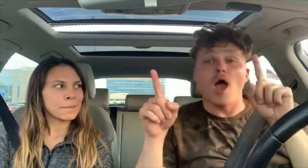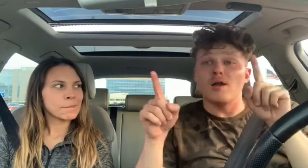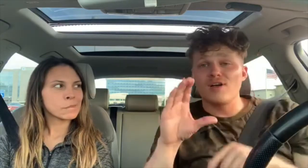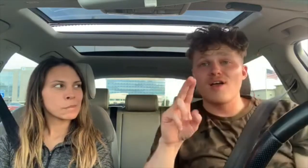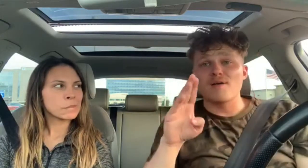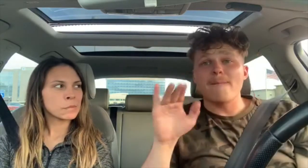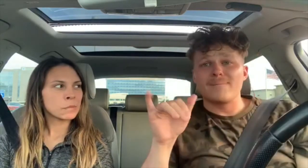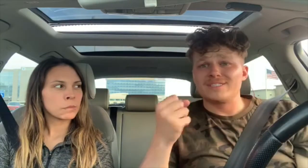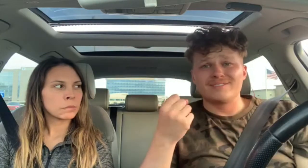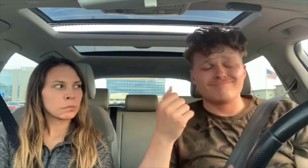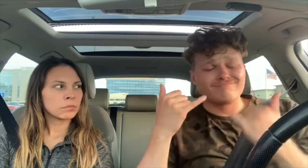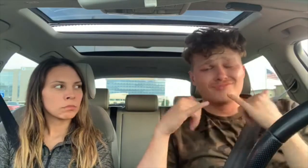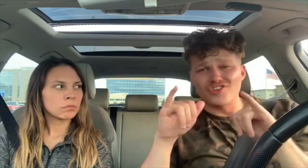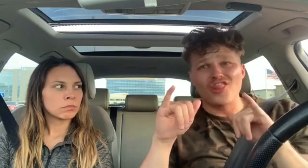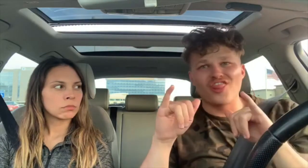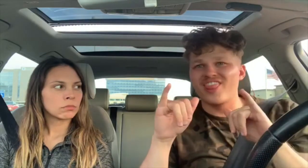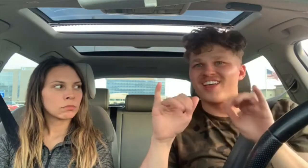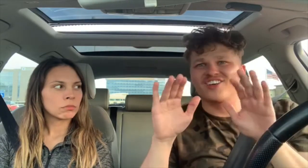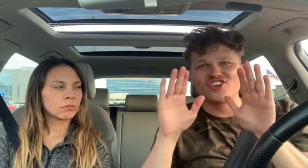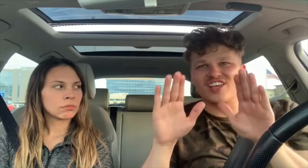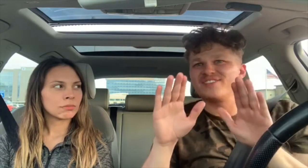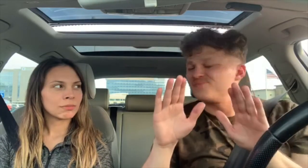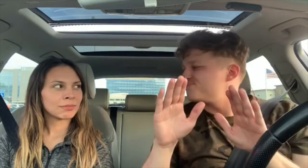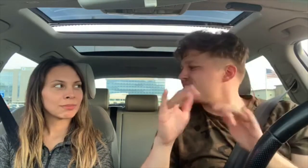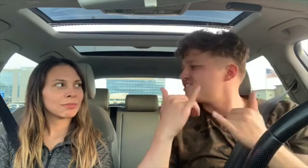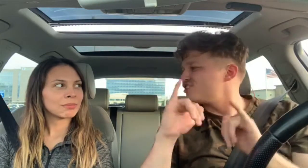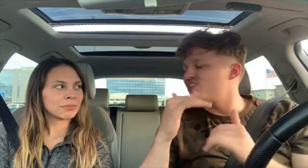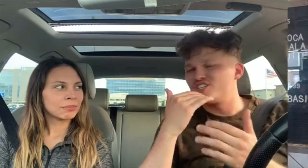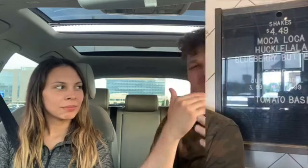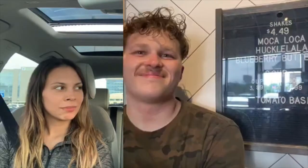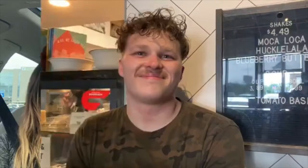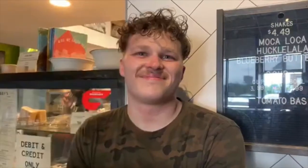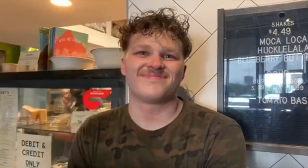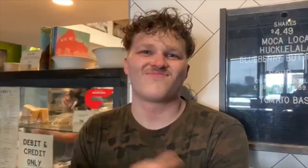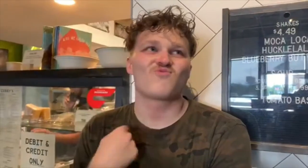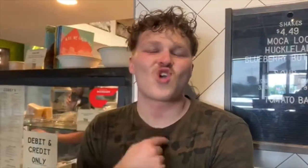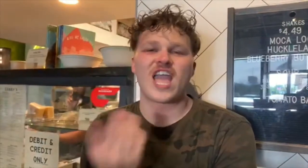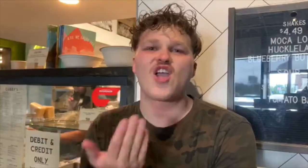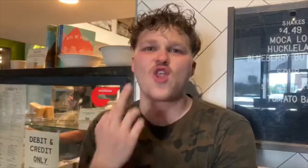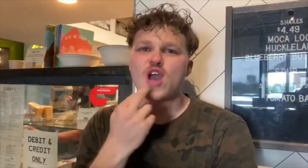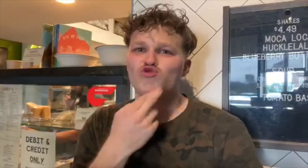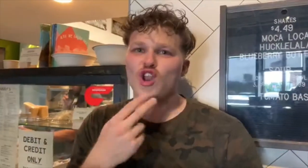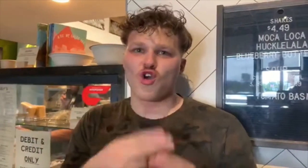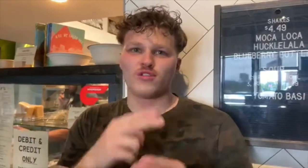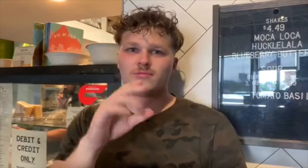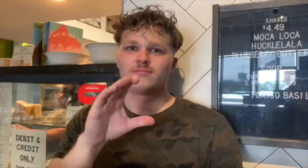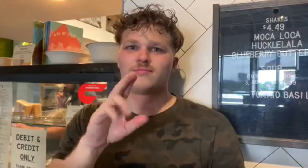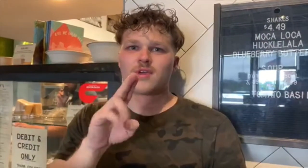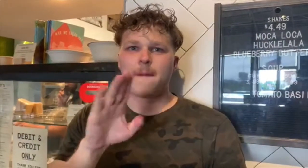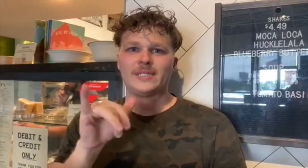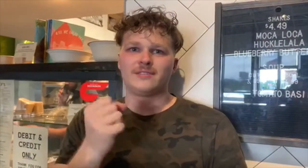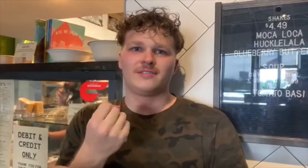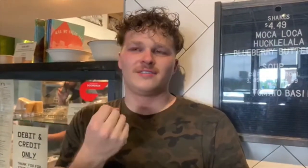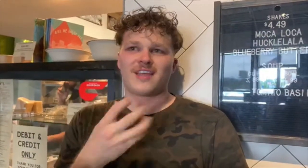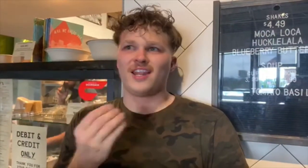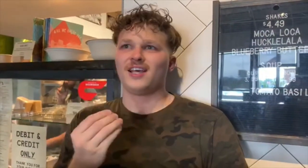But, Cubby's is still a great choice! Still good! B: We're here at a restaurant called Cubby's,